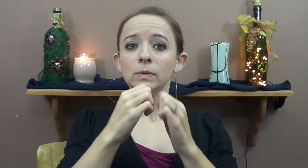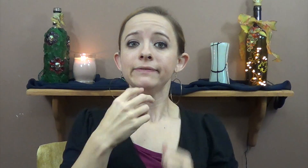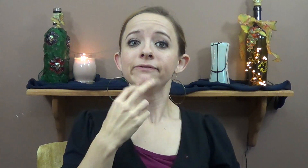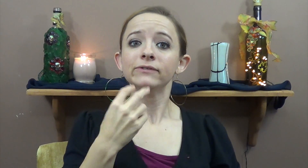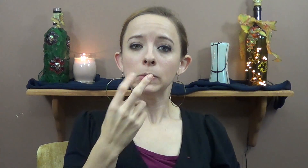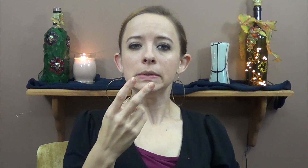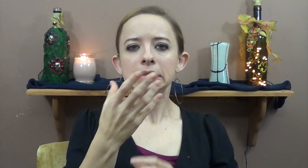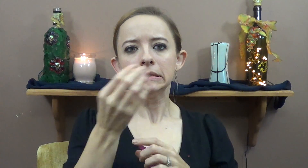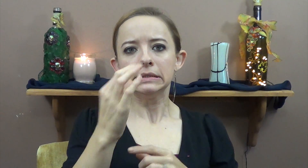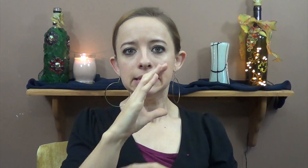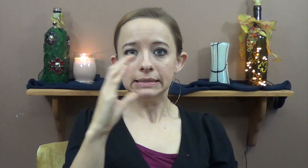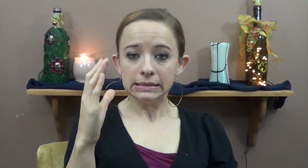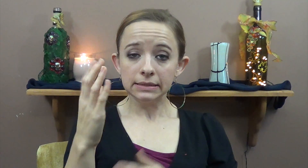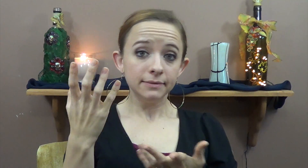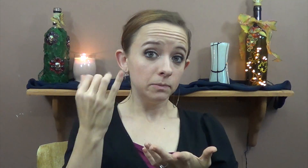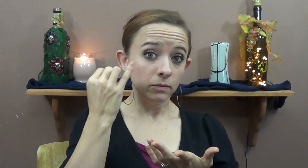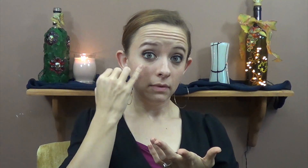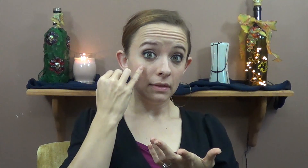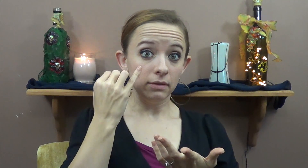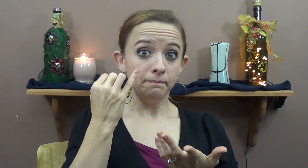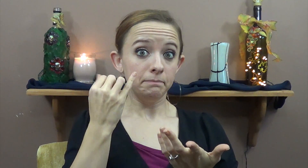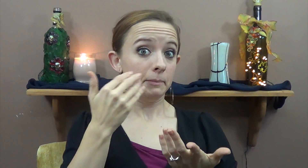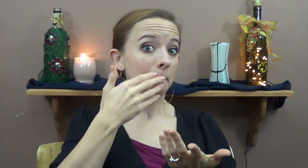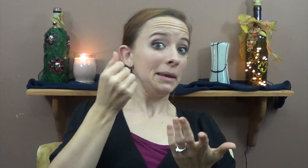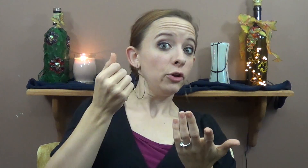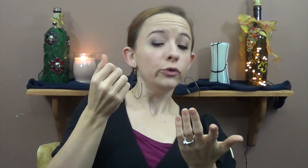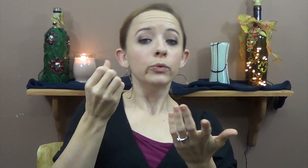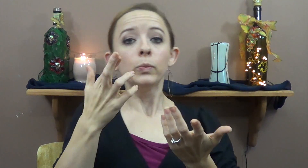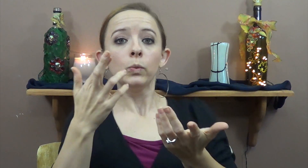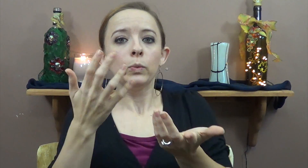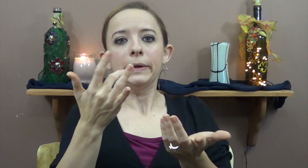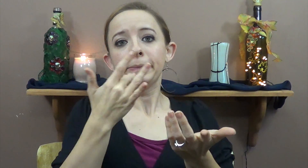that I used signing with the voicing and CC. If you think